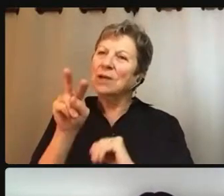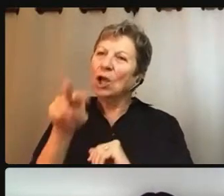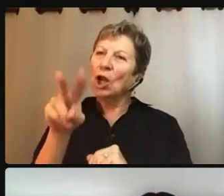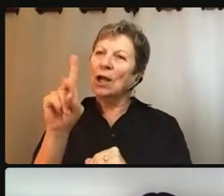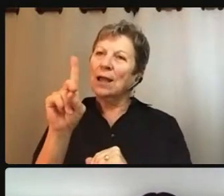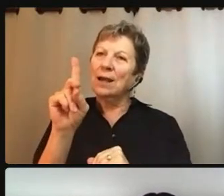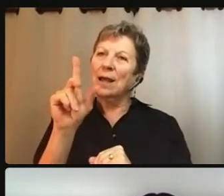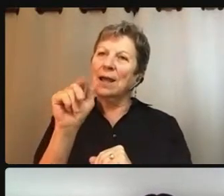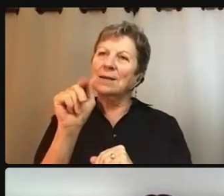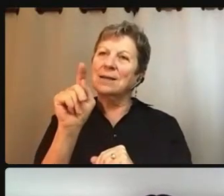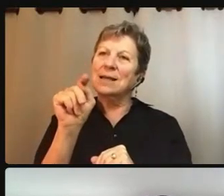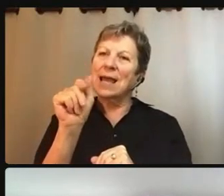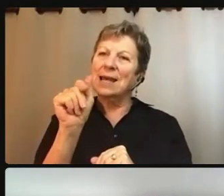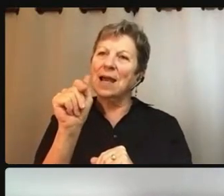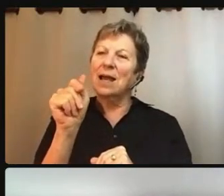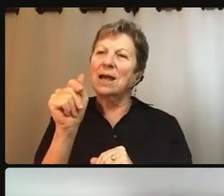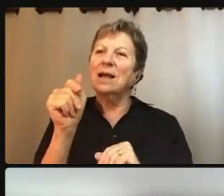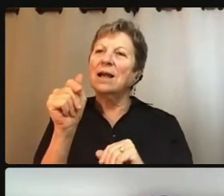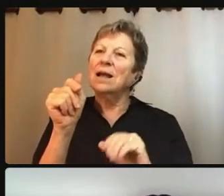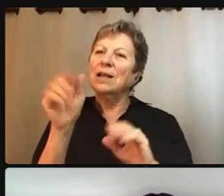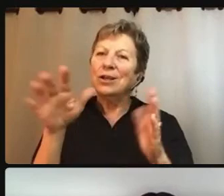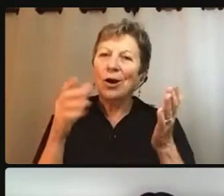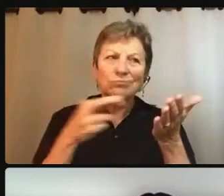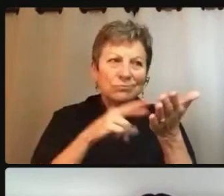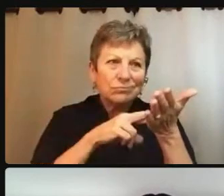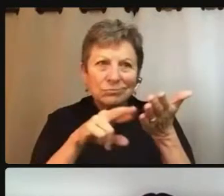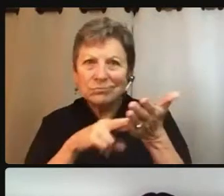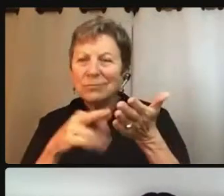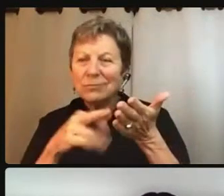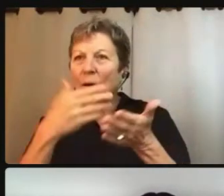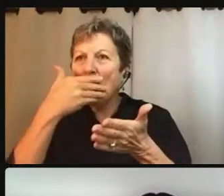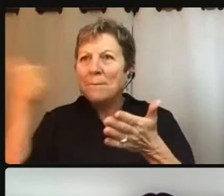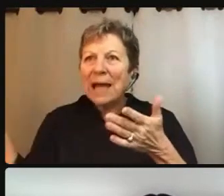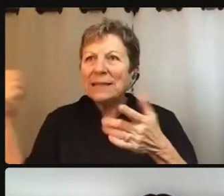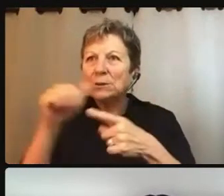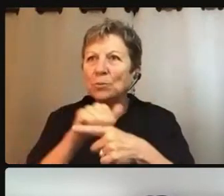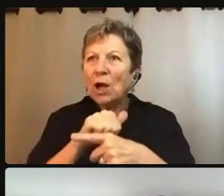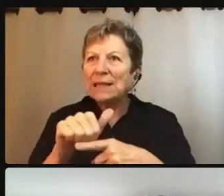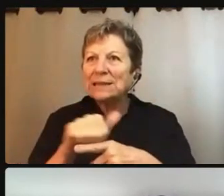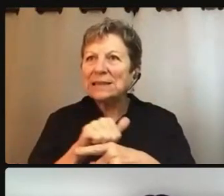SO OVERALL YOU GOT THAT YOU'RE SETTING THE POLICY THERE WHERE